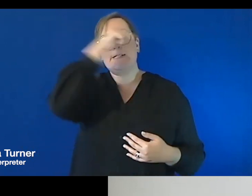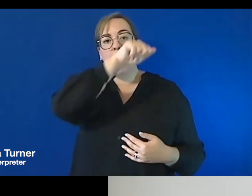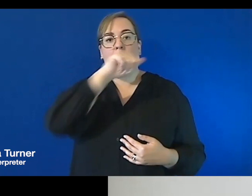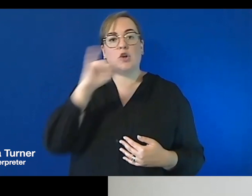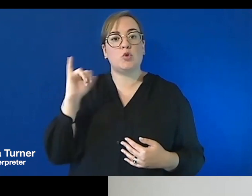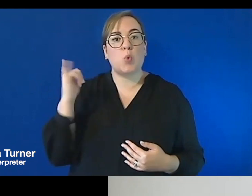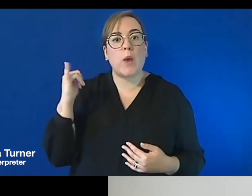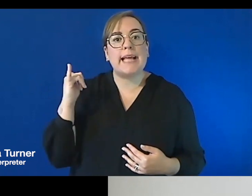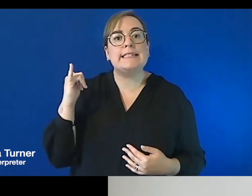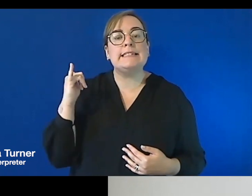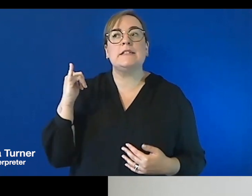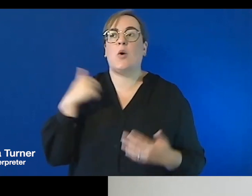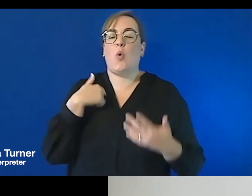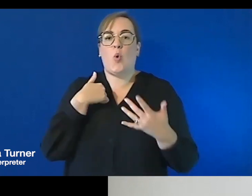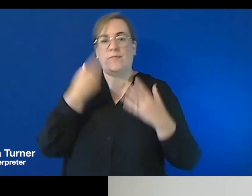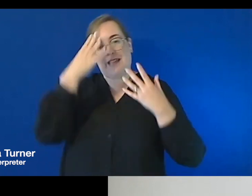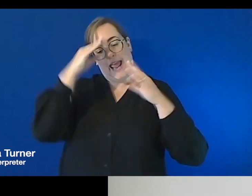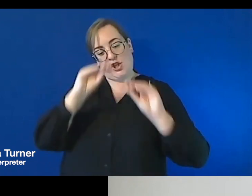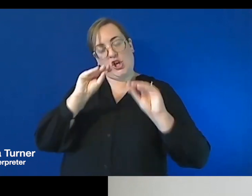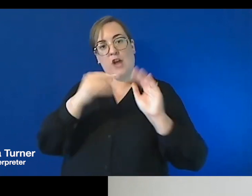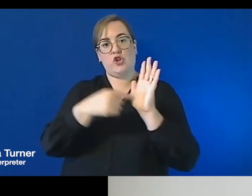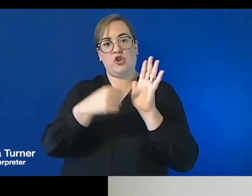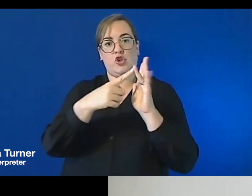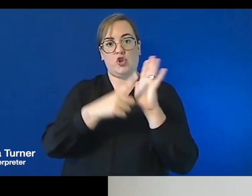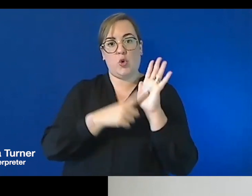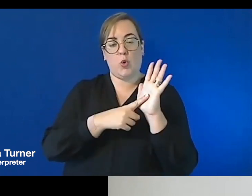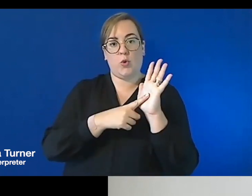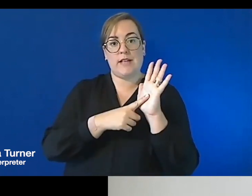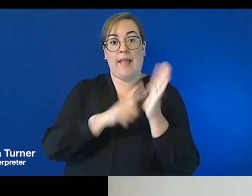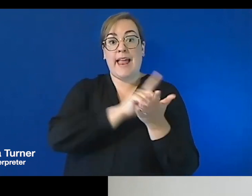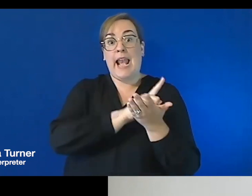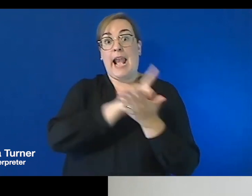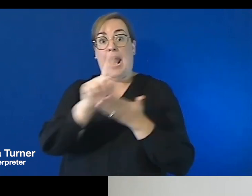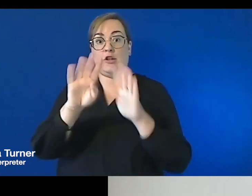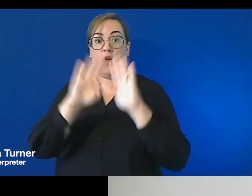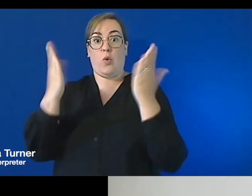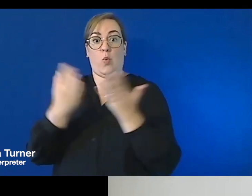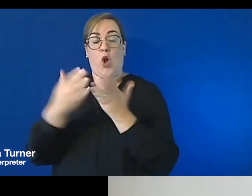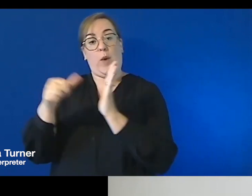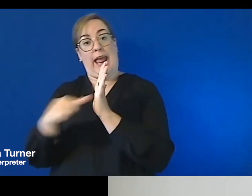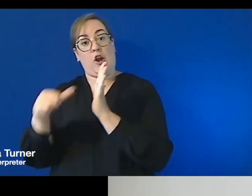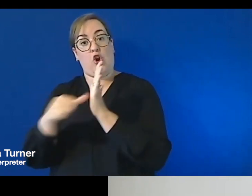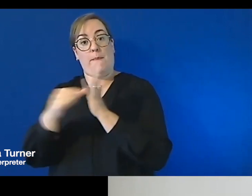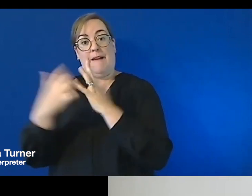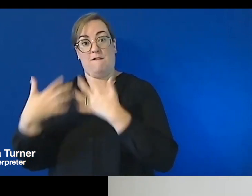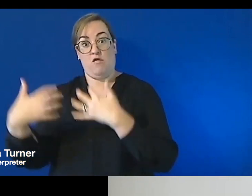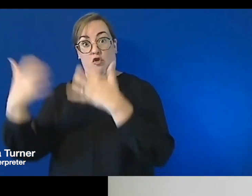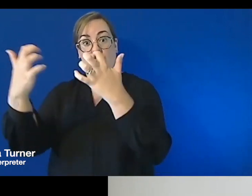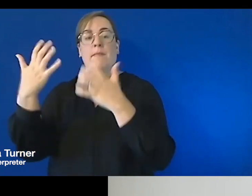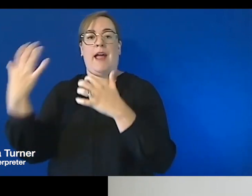tools and, after that, World Economic Forum came up with the Generation AI project, but once again,